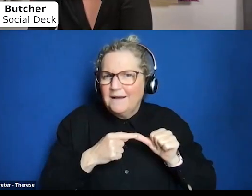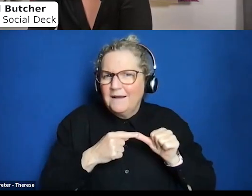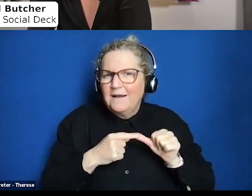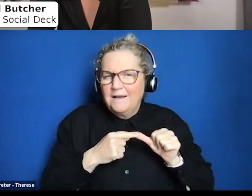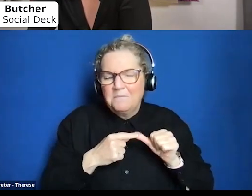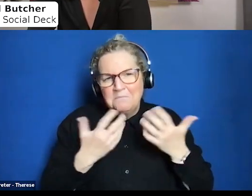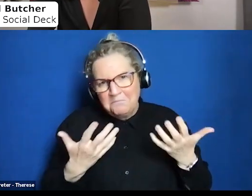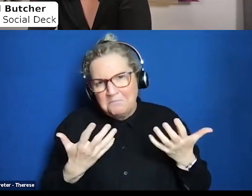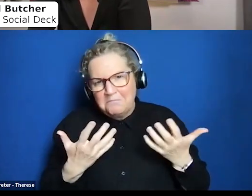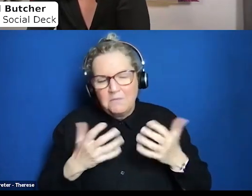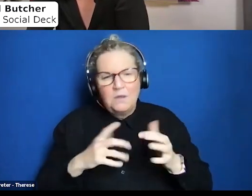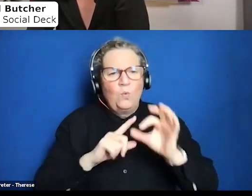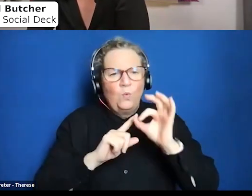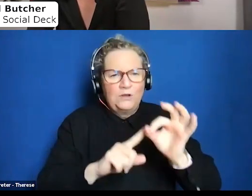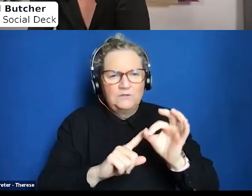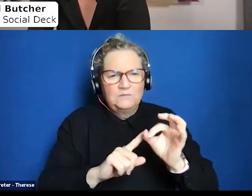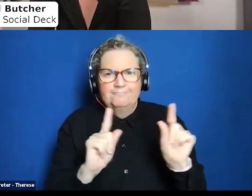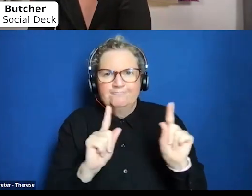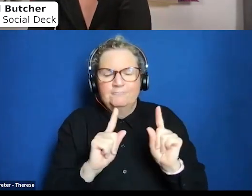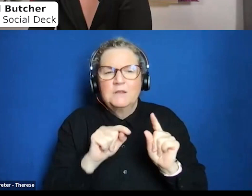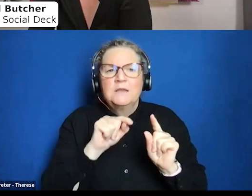the question was in thinking about that